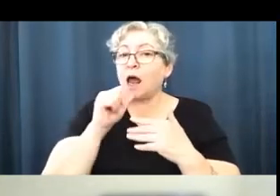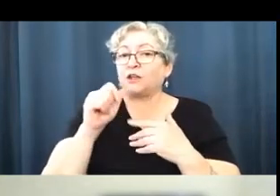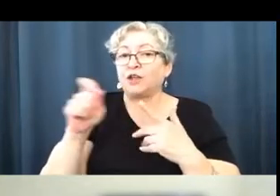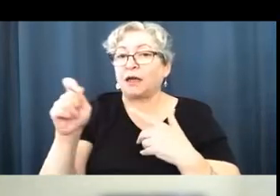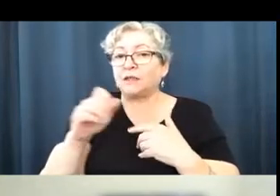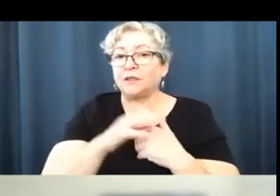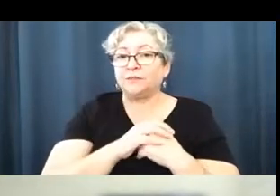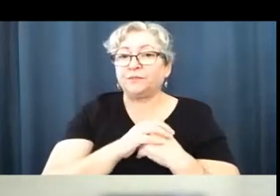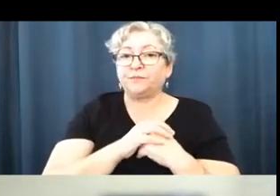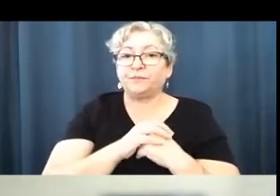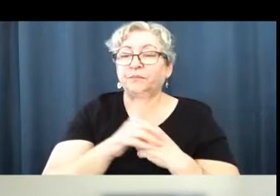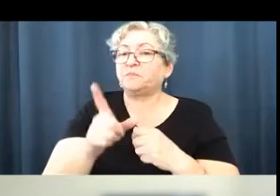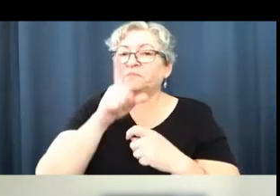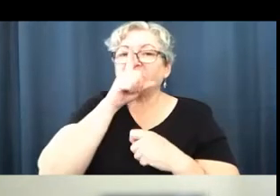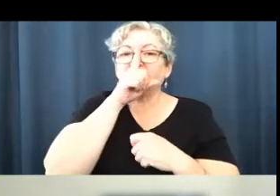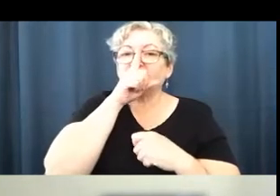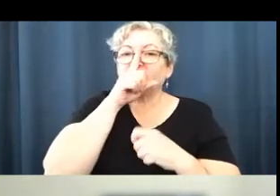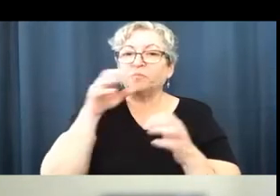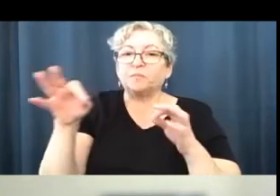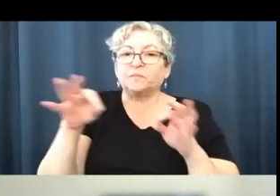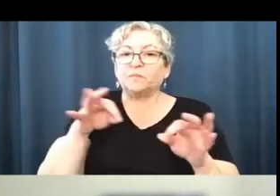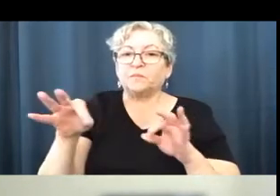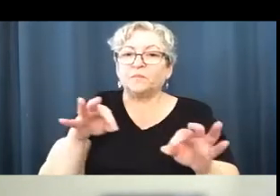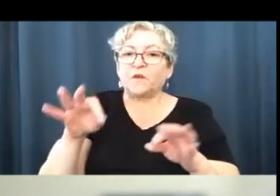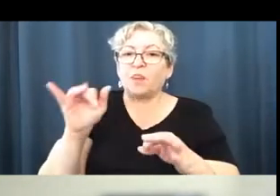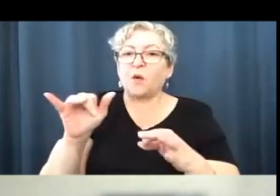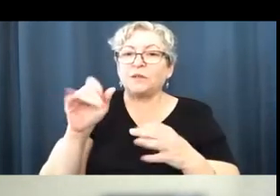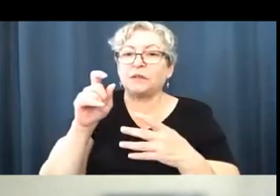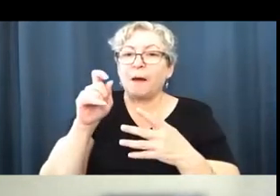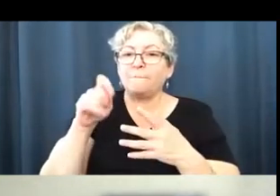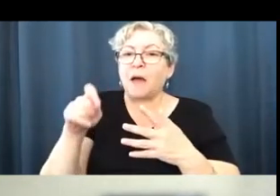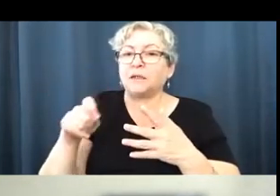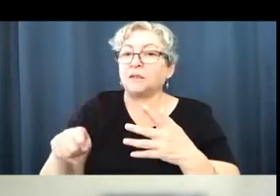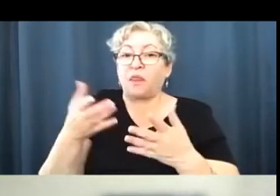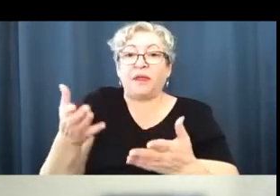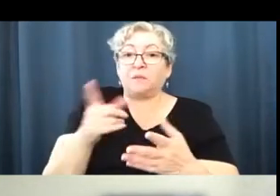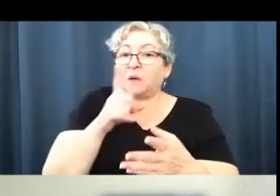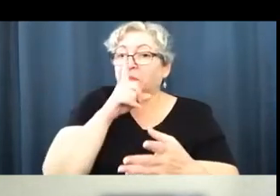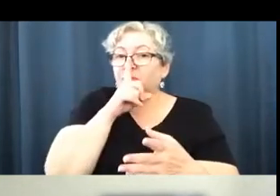[Instructor] So it doesn't tell me anything about the radio buttons at all, just that they're there. And so, this would be an unlabeled button.